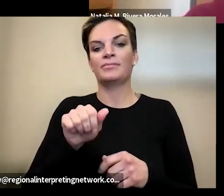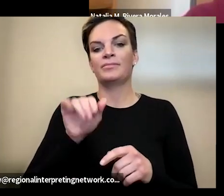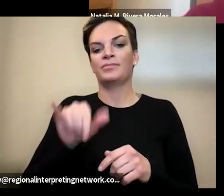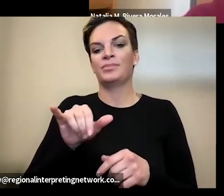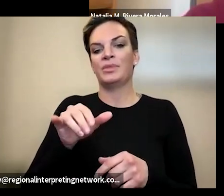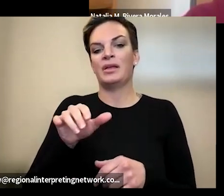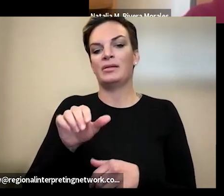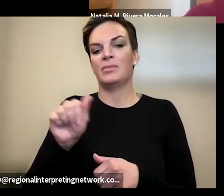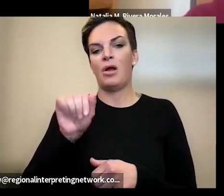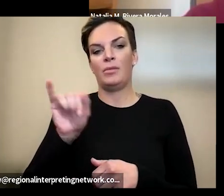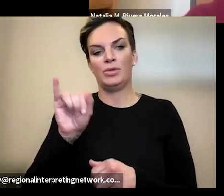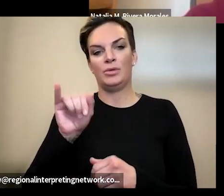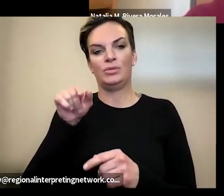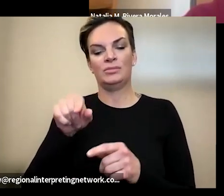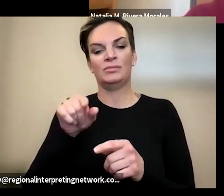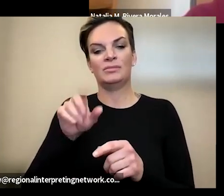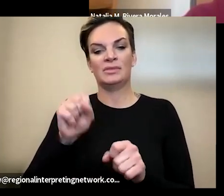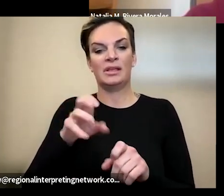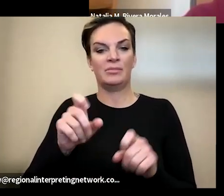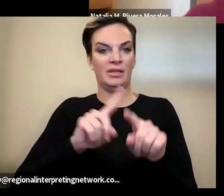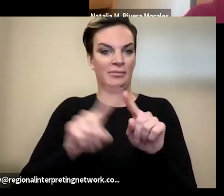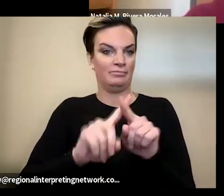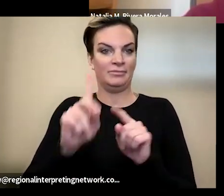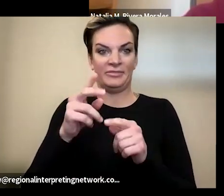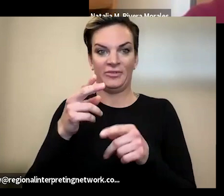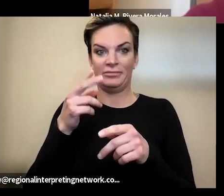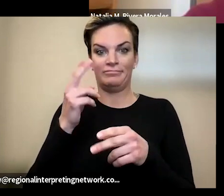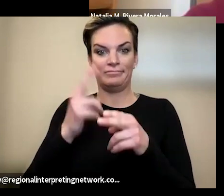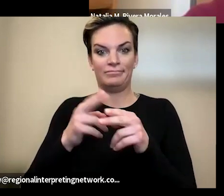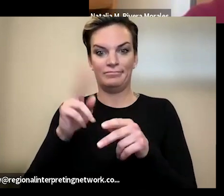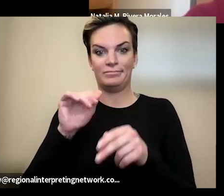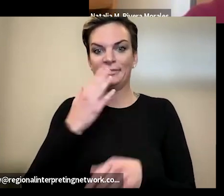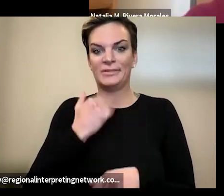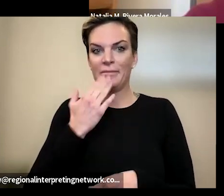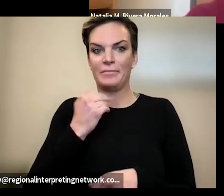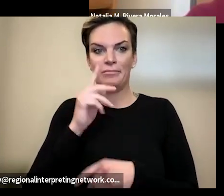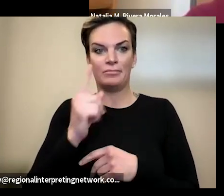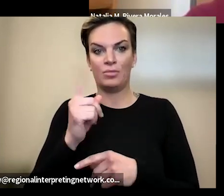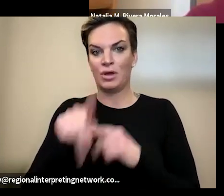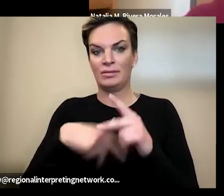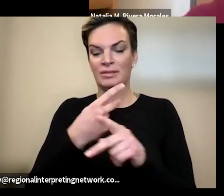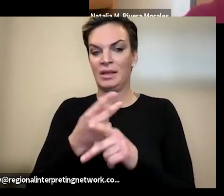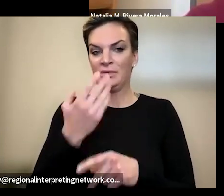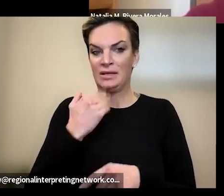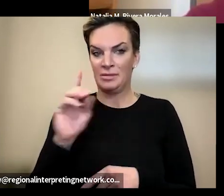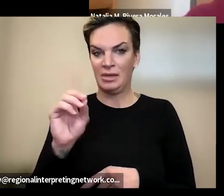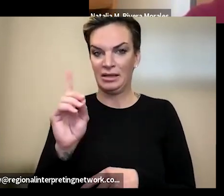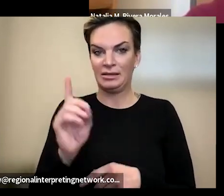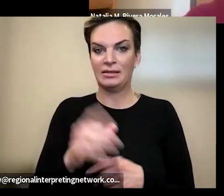anything from Myasthenia Gravis to I believe Type 1 diabetes is also an autoimmune disease. Many